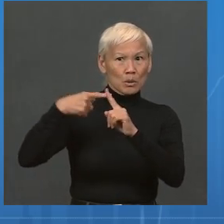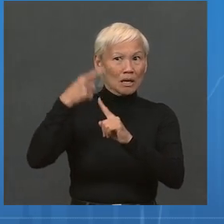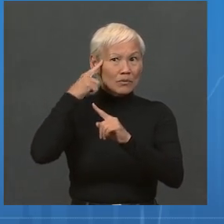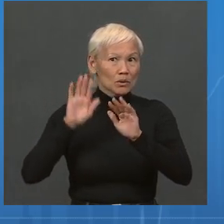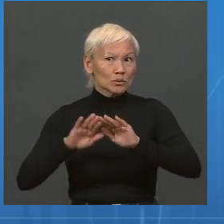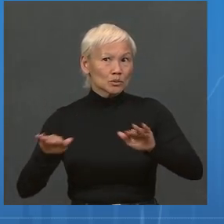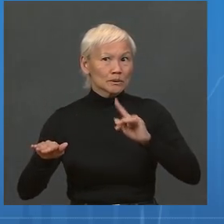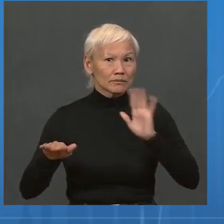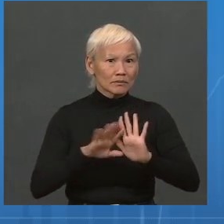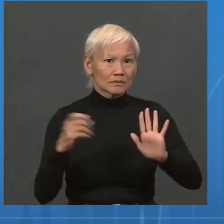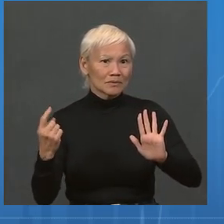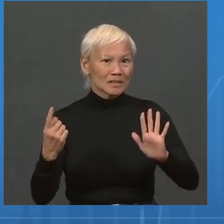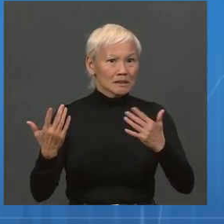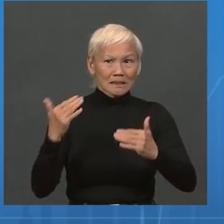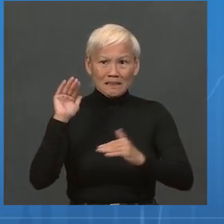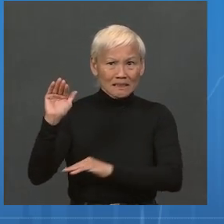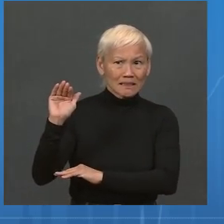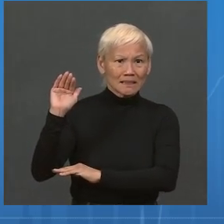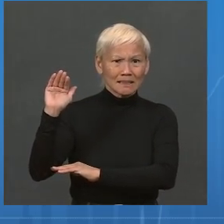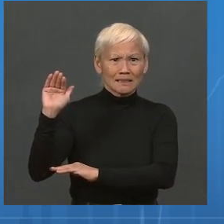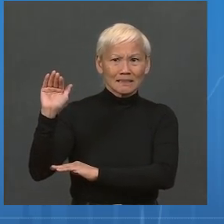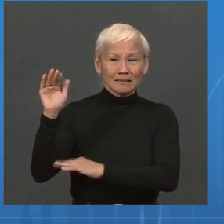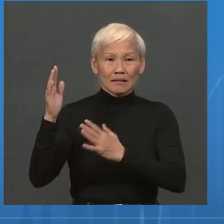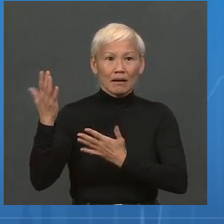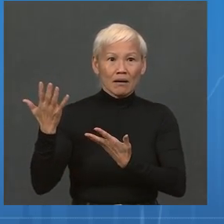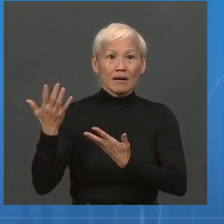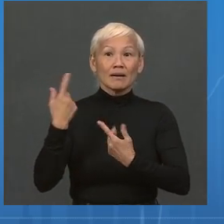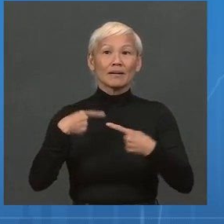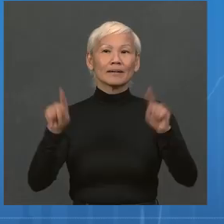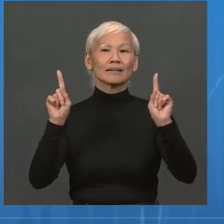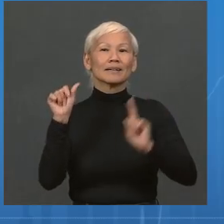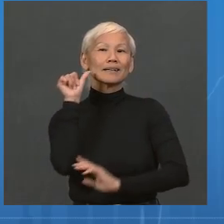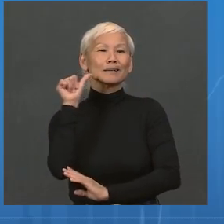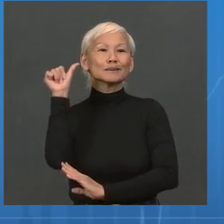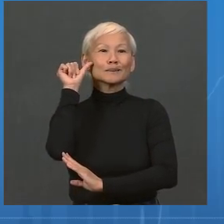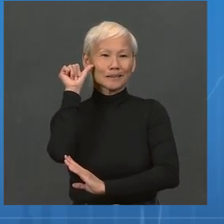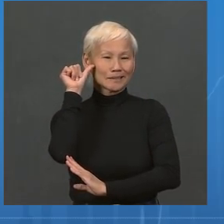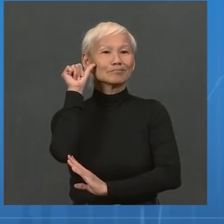to our younger children?" Yesterday, CDC's Advisory Committee on Immunization